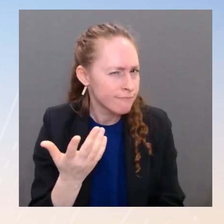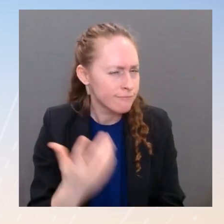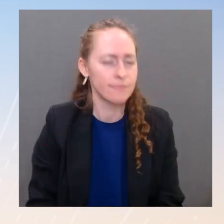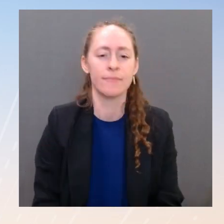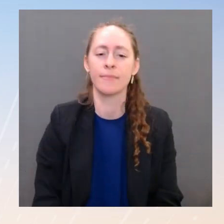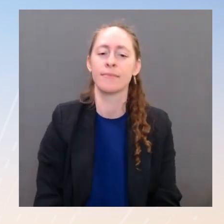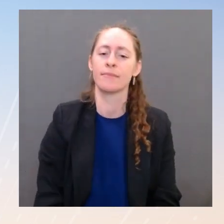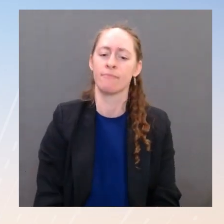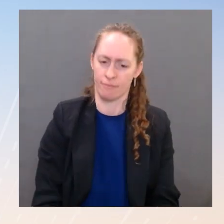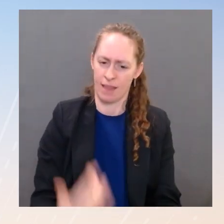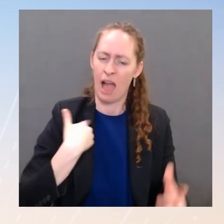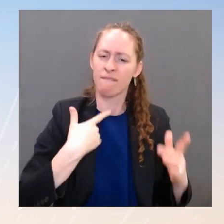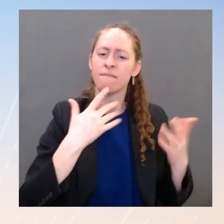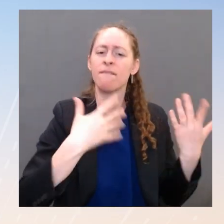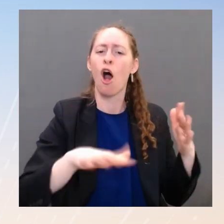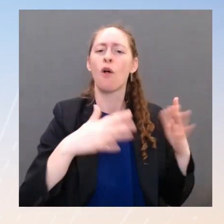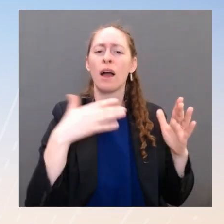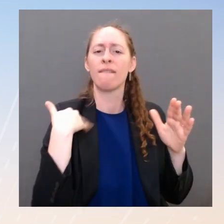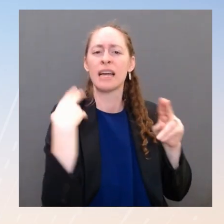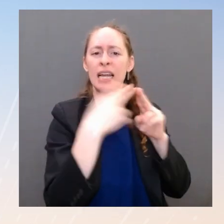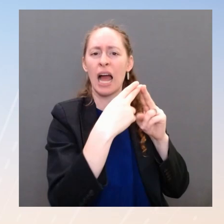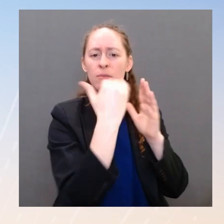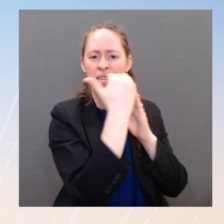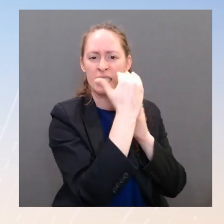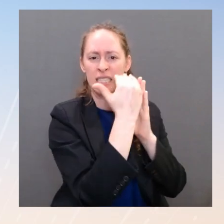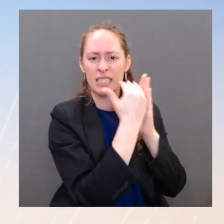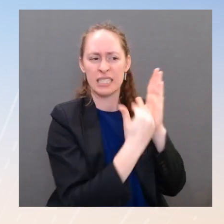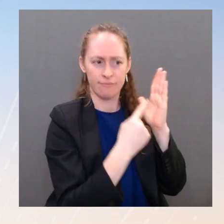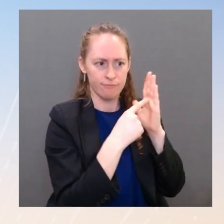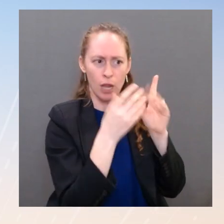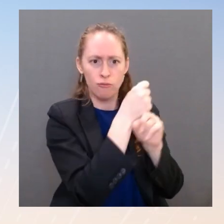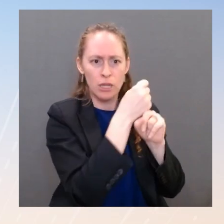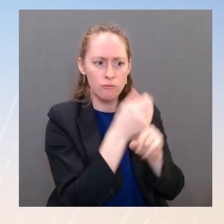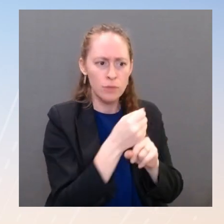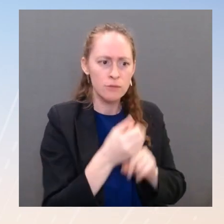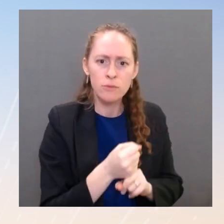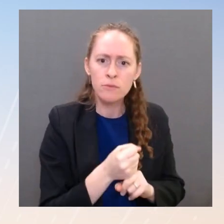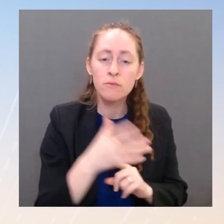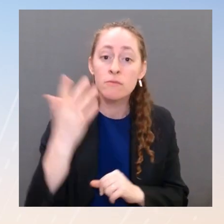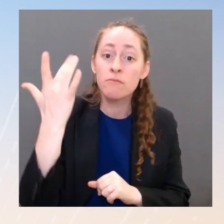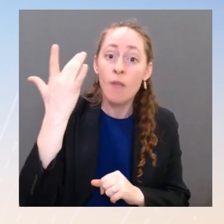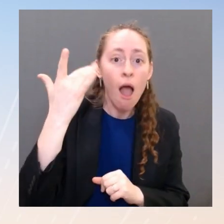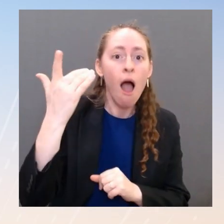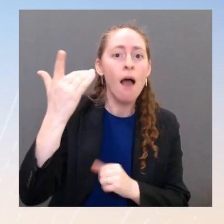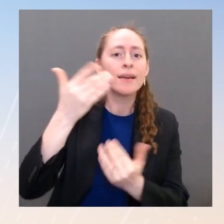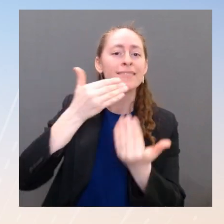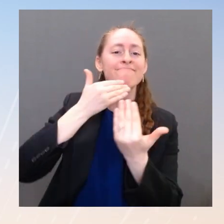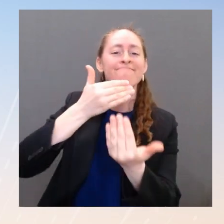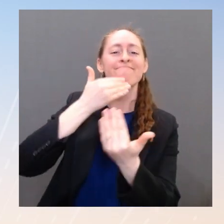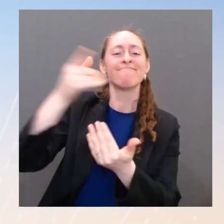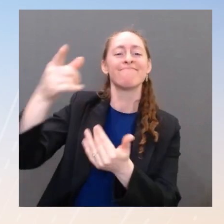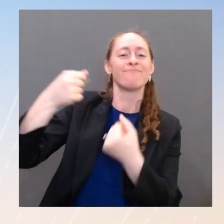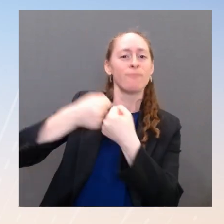Department of Homeland Security is to keep our country safe, keep the American people safe. And I think that's an indication of Secretary Mayorkas's